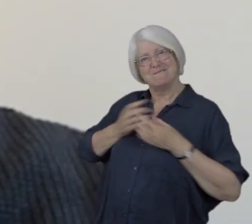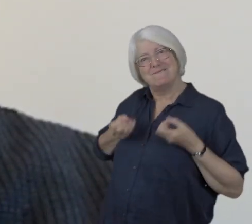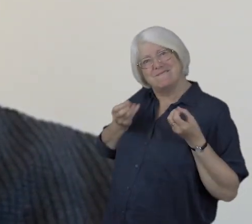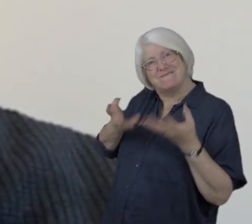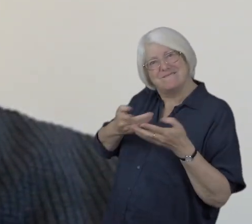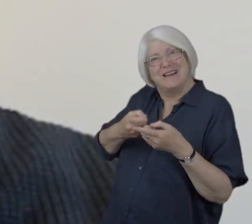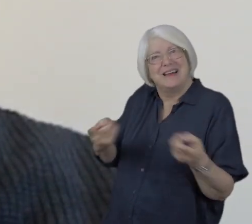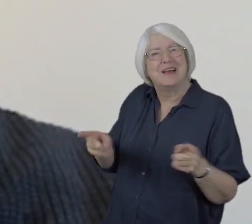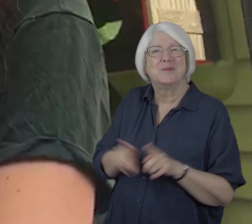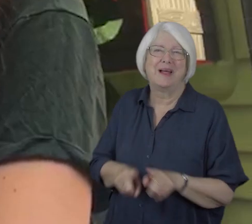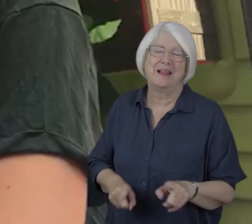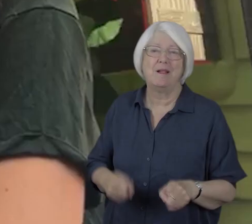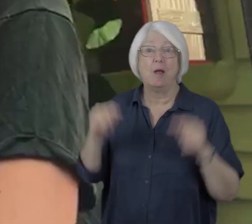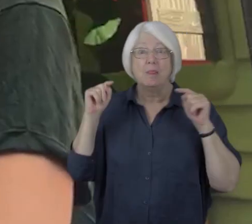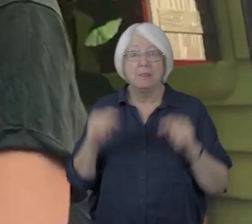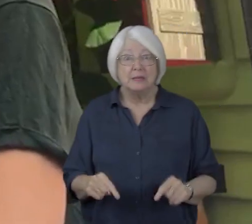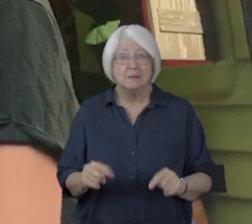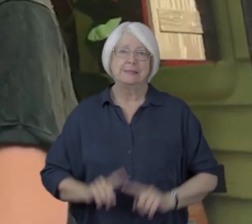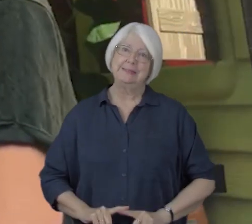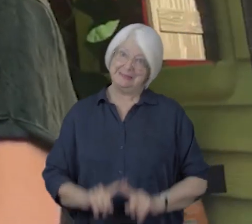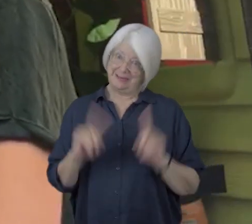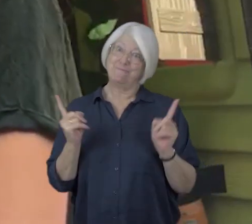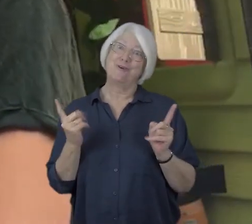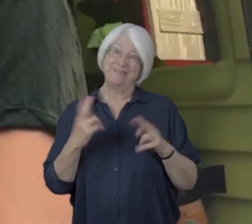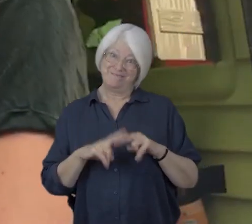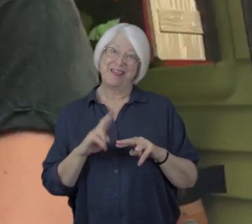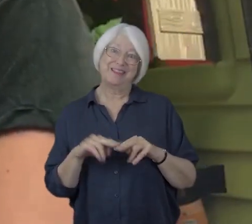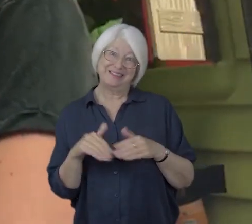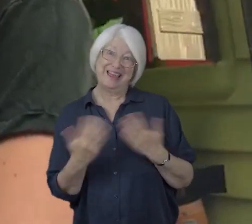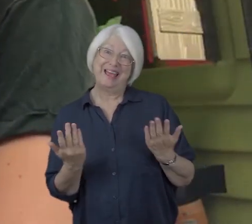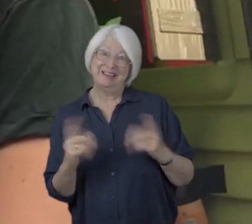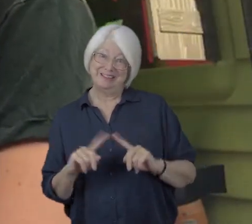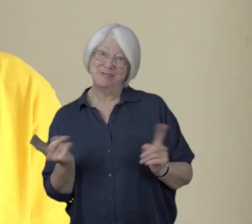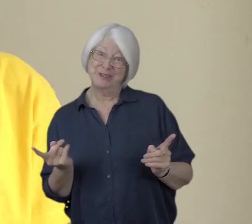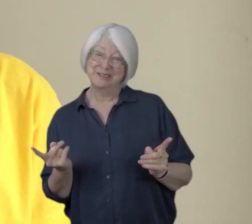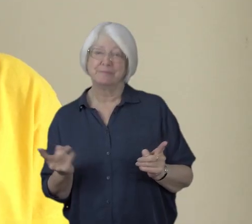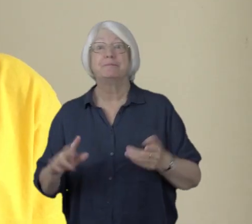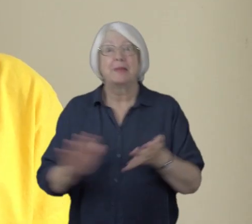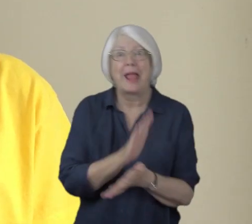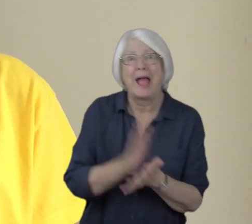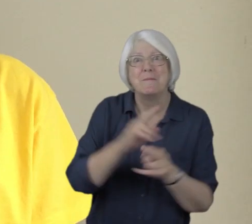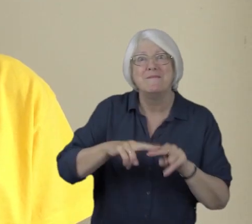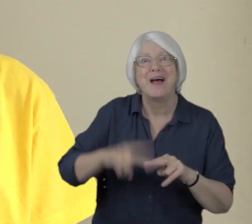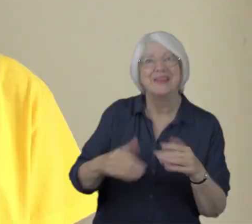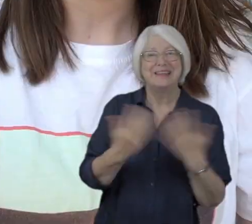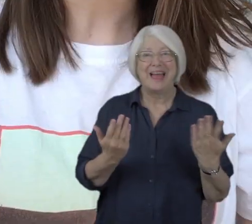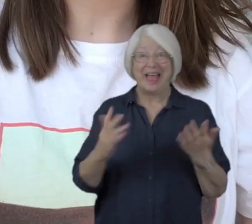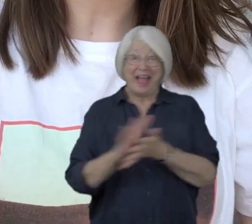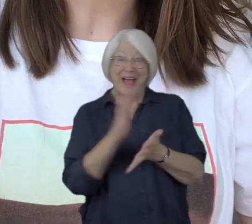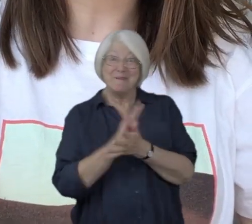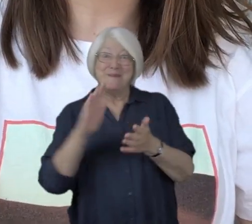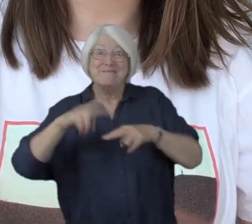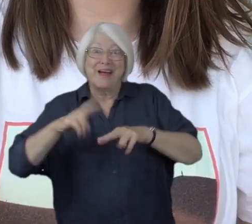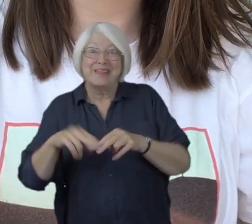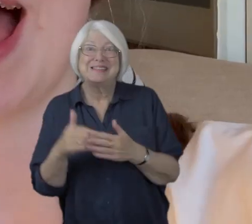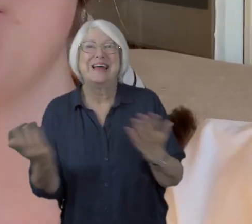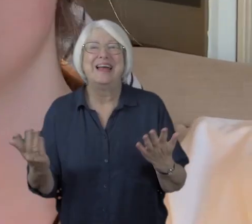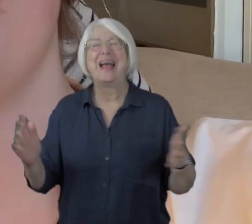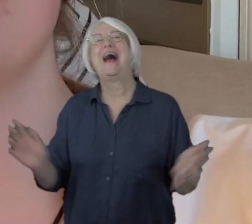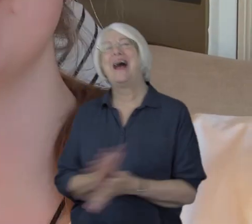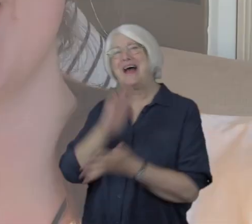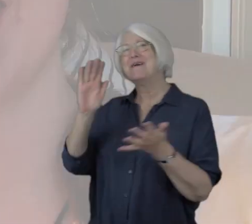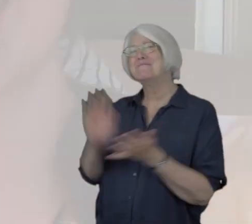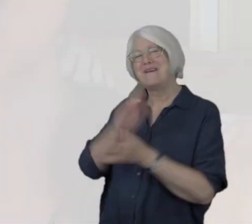Happy Father's Day Happy Father's Day